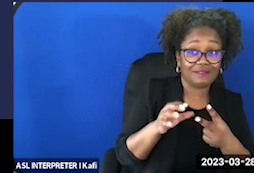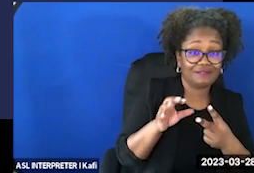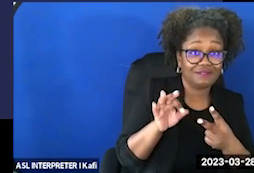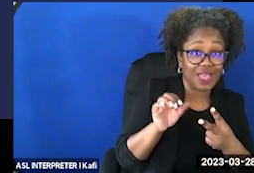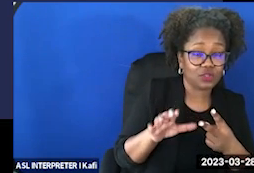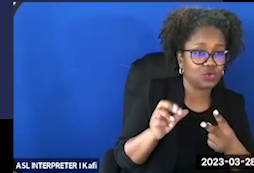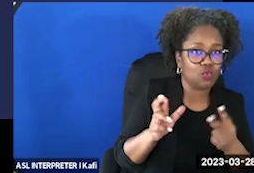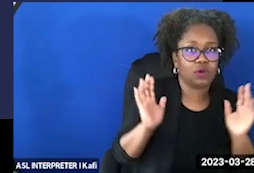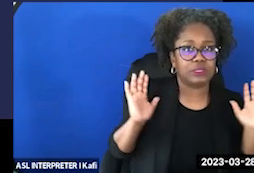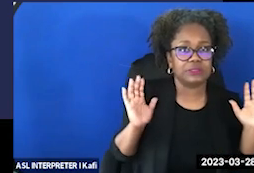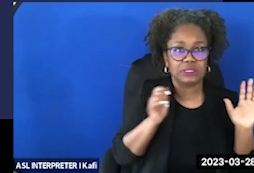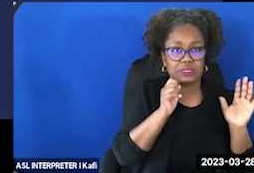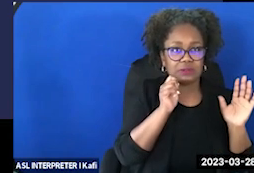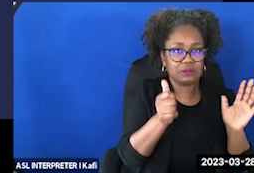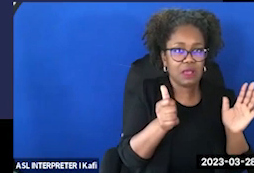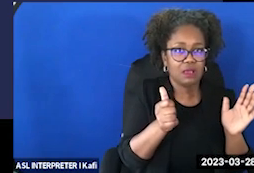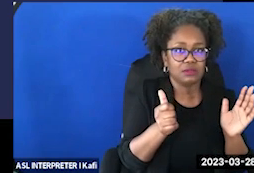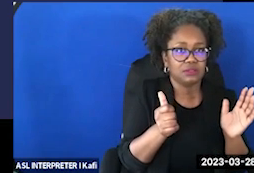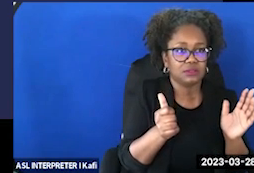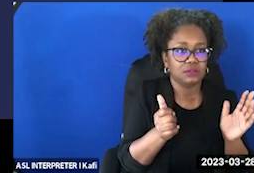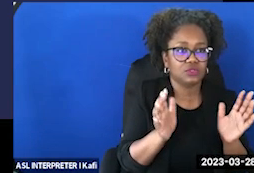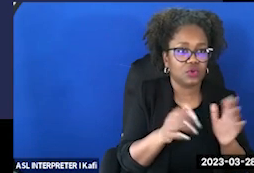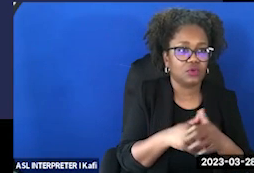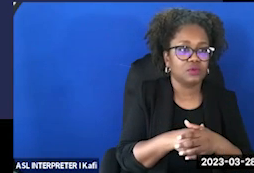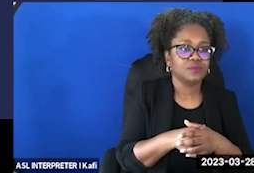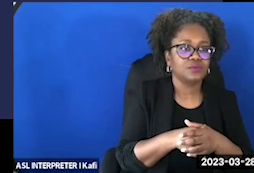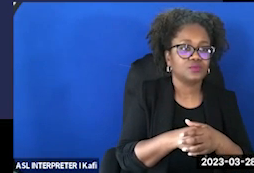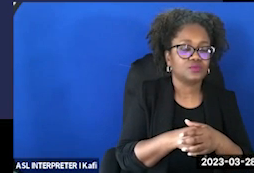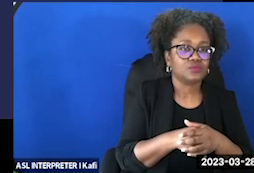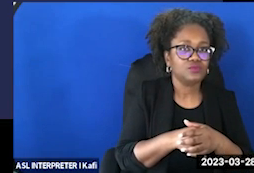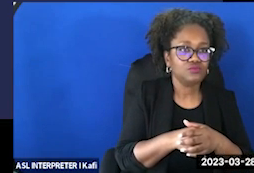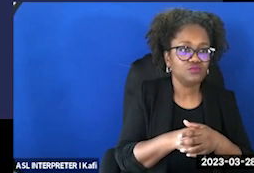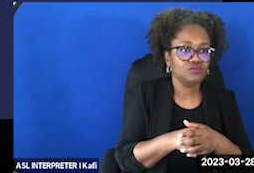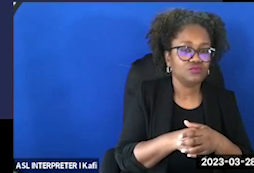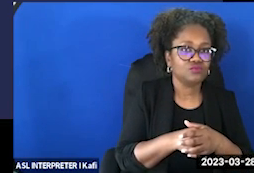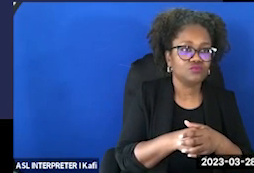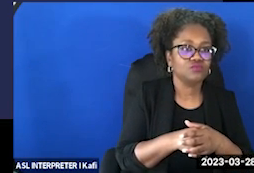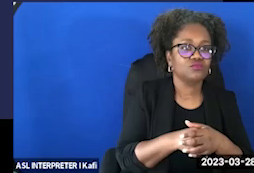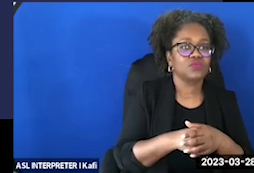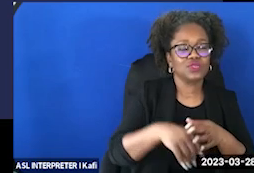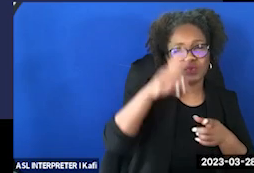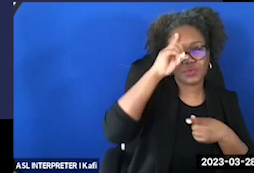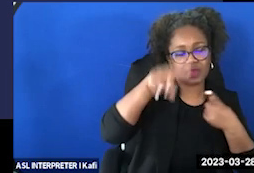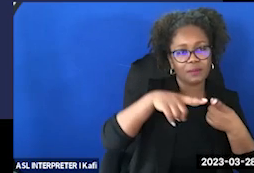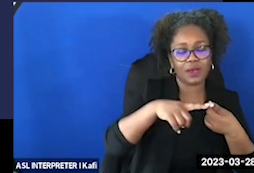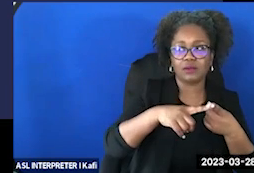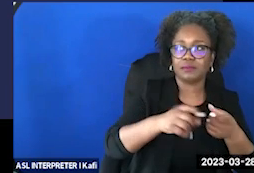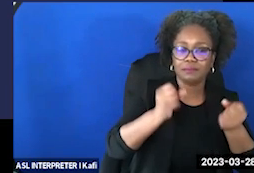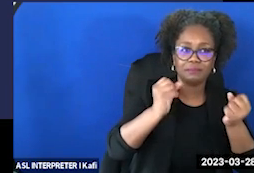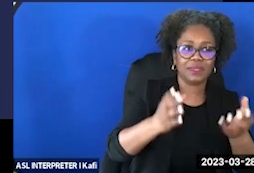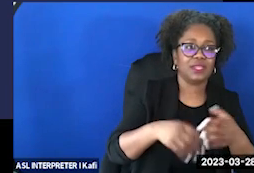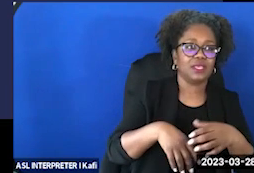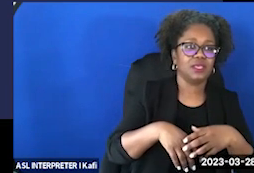Debbie Stine, Science & Technology Policy Academy: the at least, most institutions. I know the graduate programs, the masters and Phd programs, all those decisions are made by faculty.